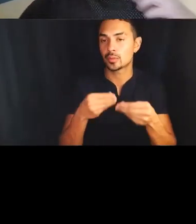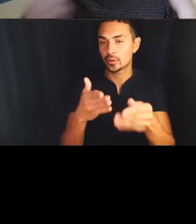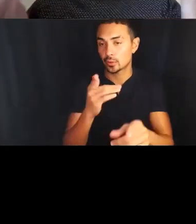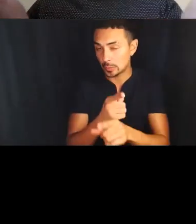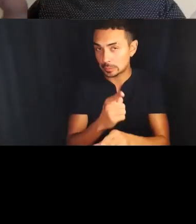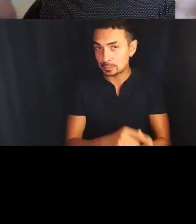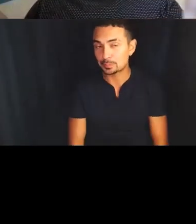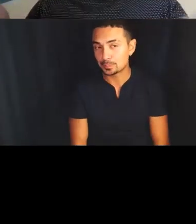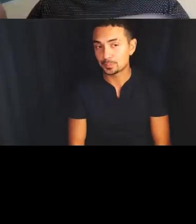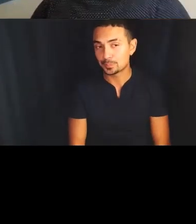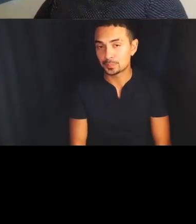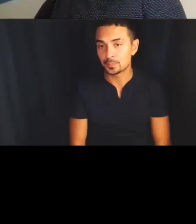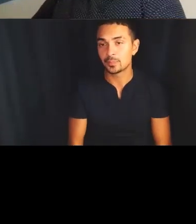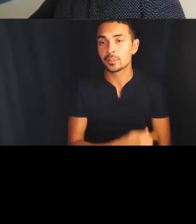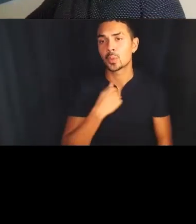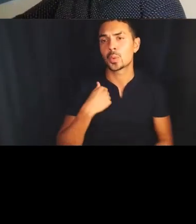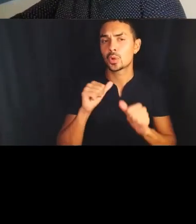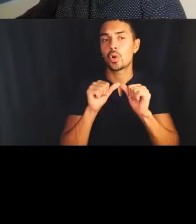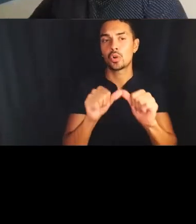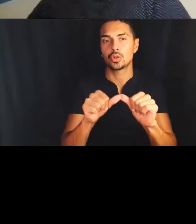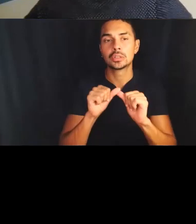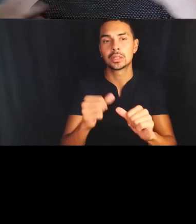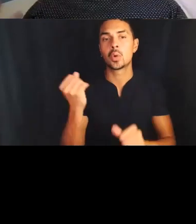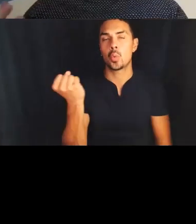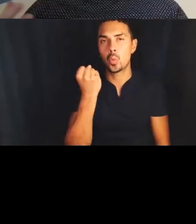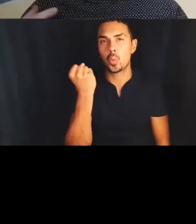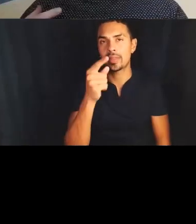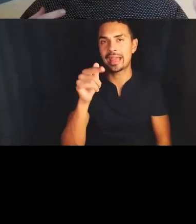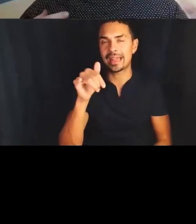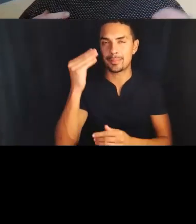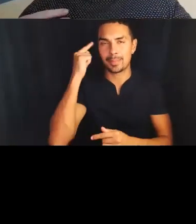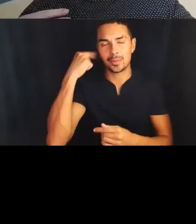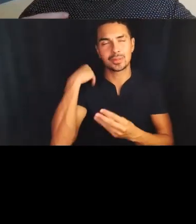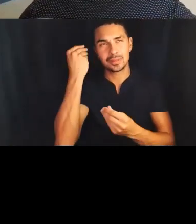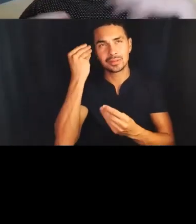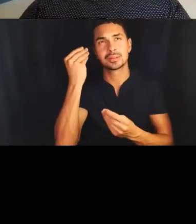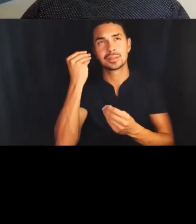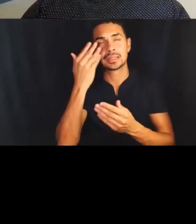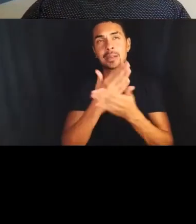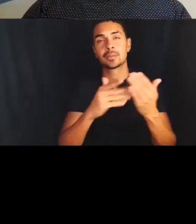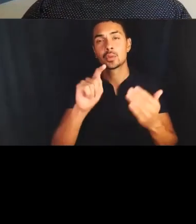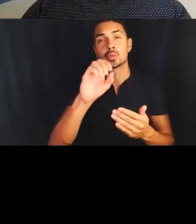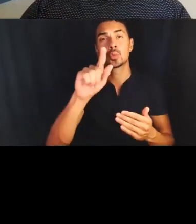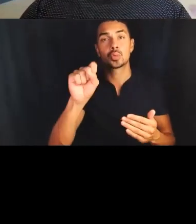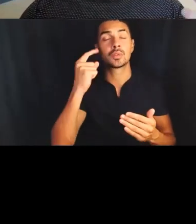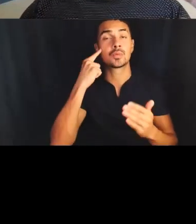So we were constantly holding those things in mind. And some of the tools, you know, for registration